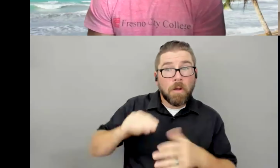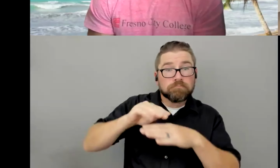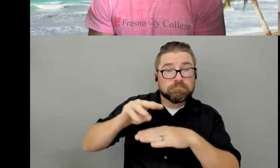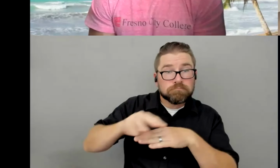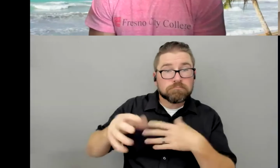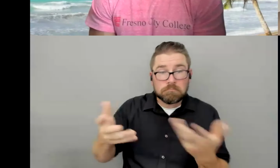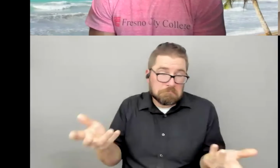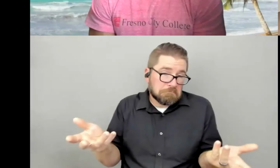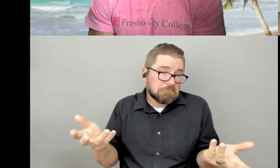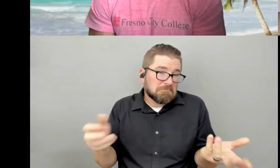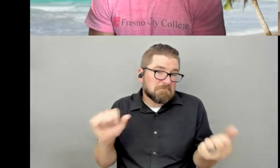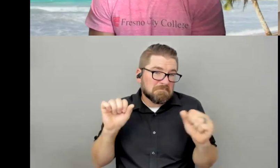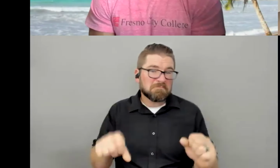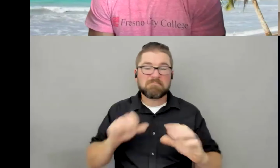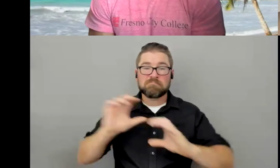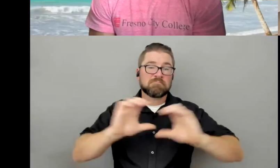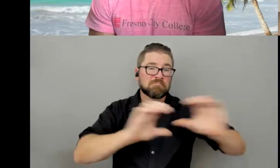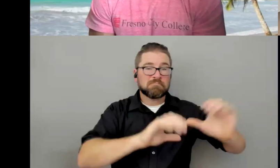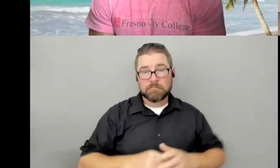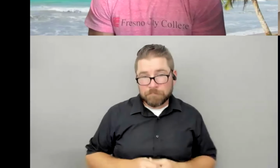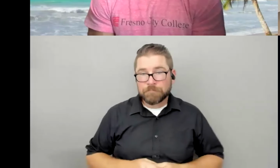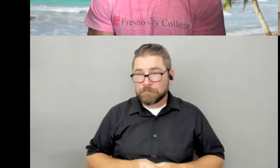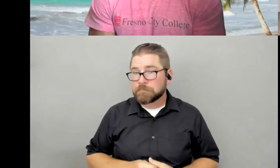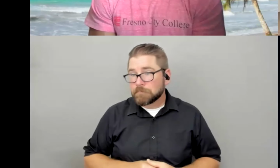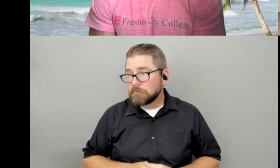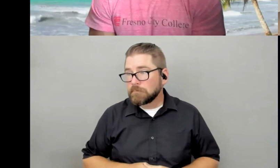So, you know, there's going to be some things that we want to be specific